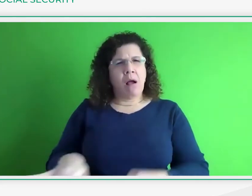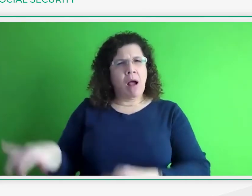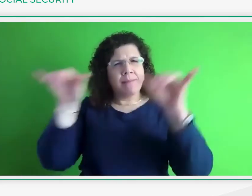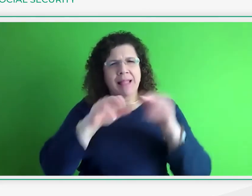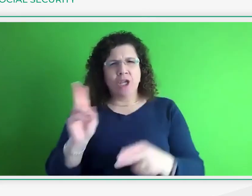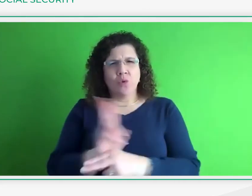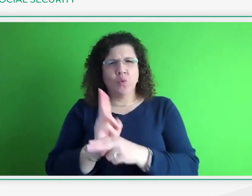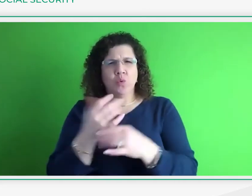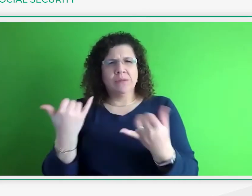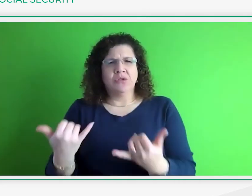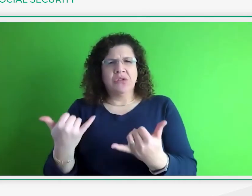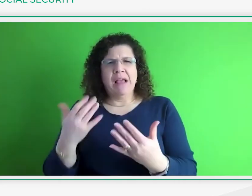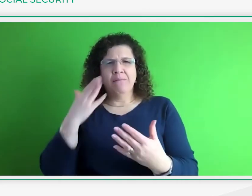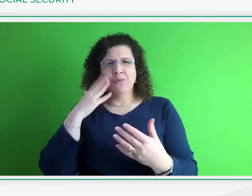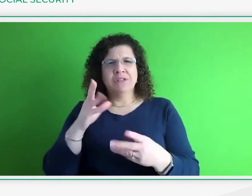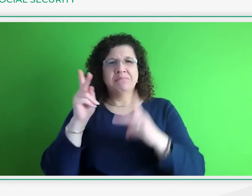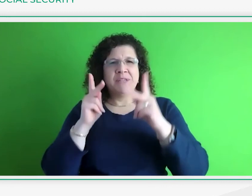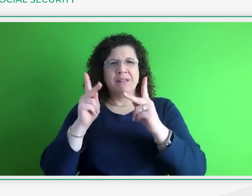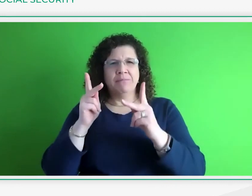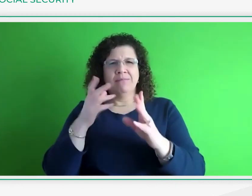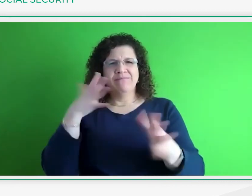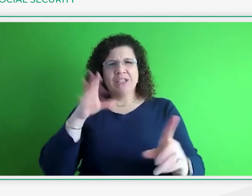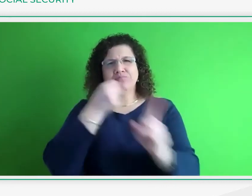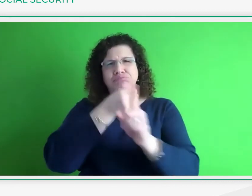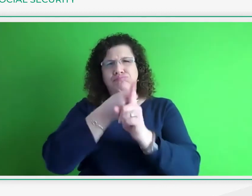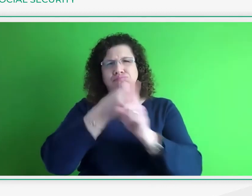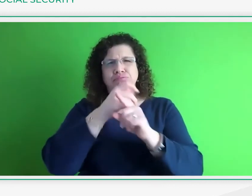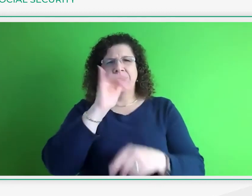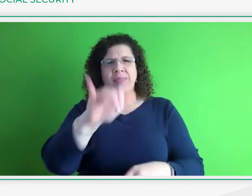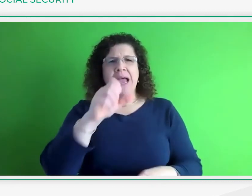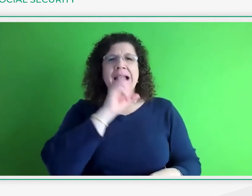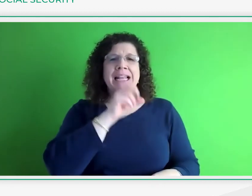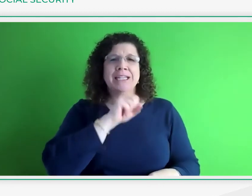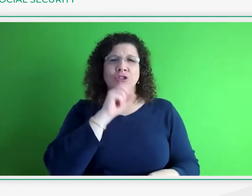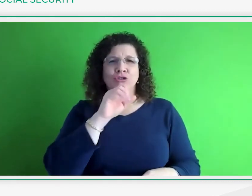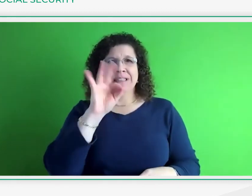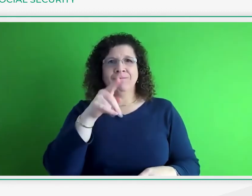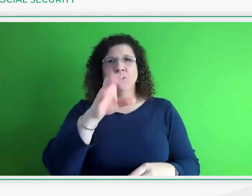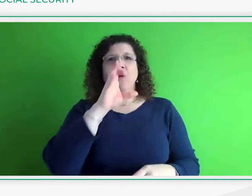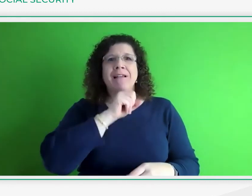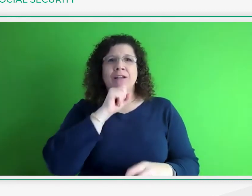It's not a very common use for people these days because people have already, you know,